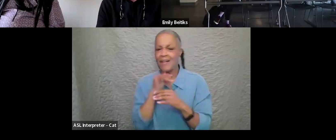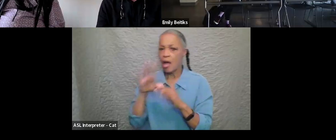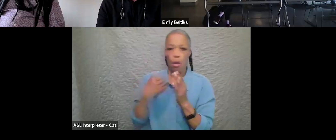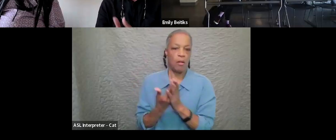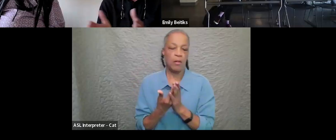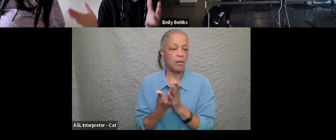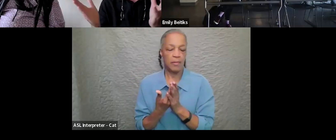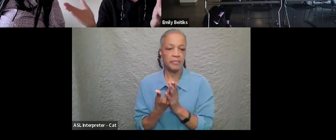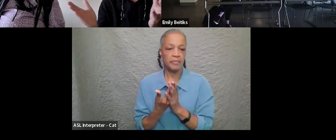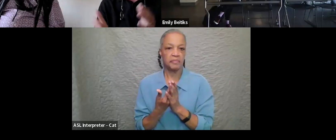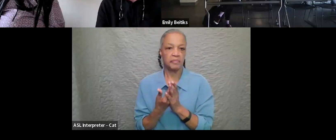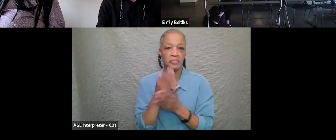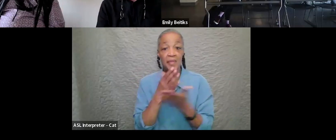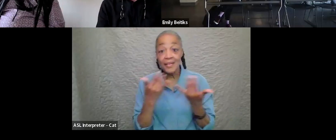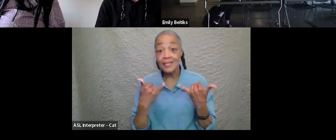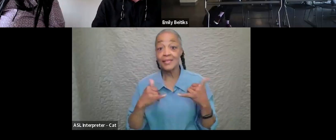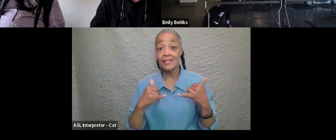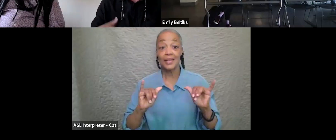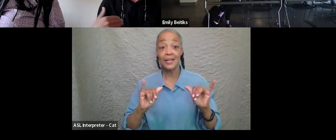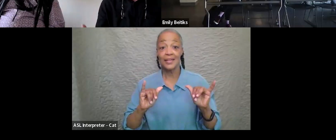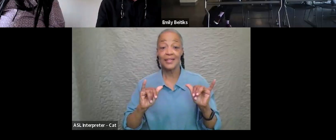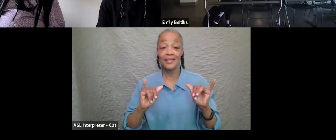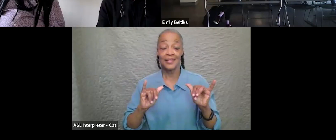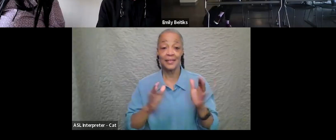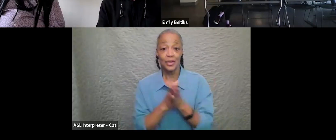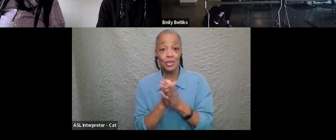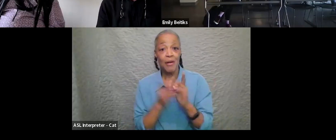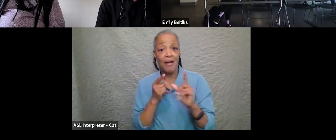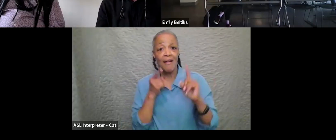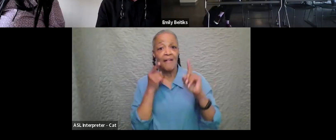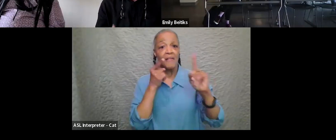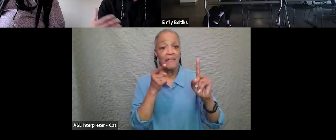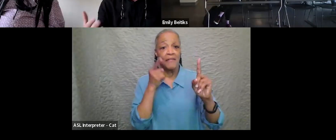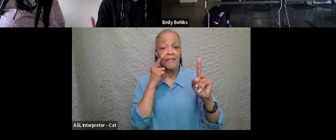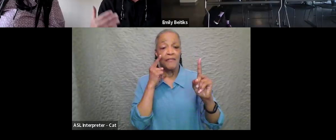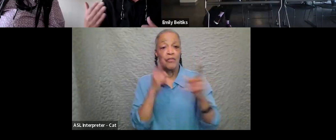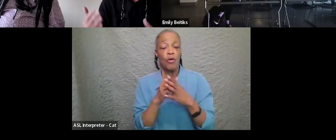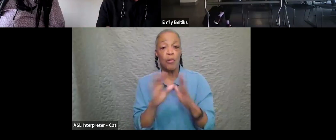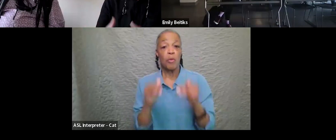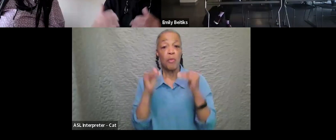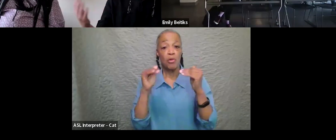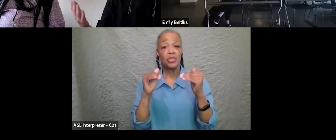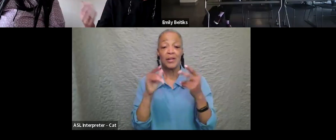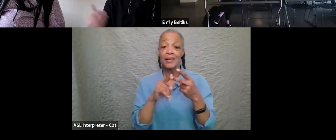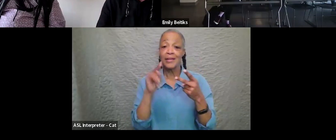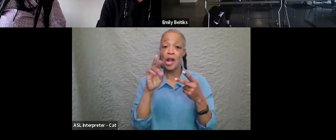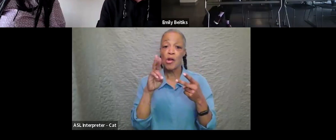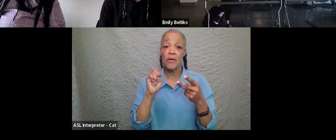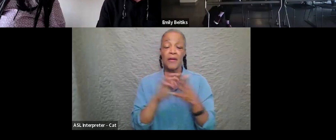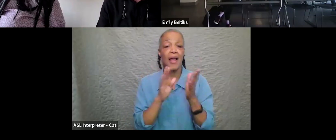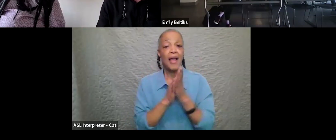I mean, there is still the drive for promotion, tenure and the humanitarian mission.